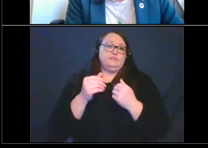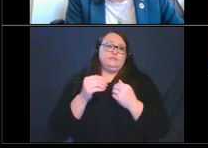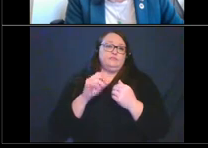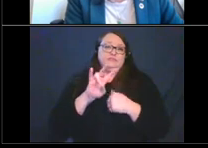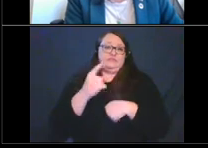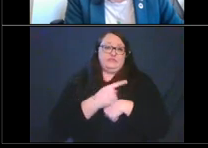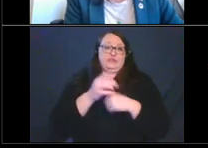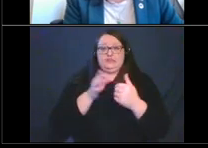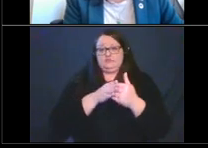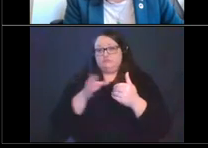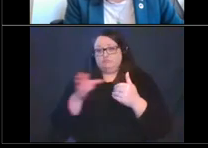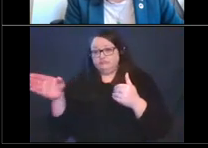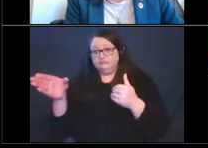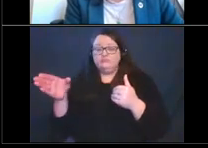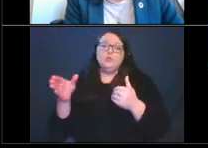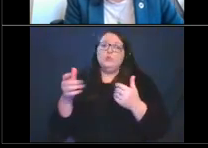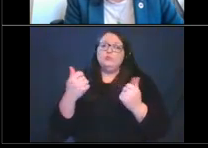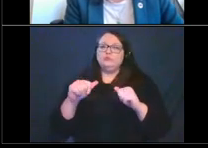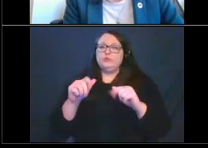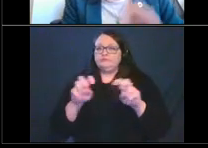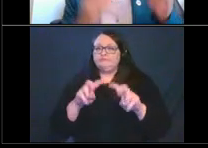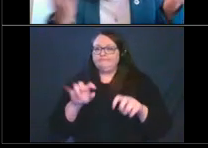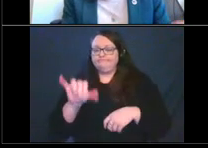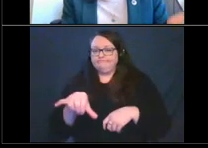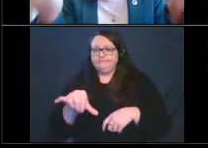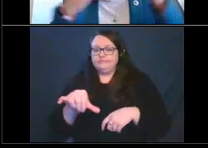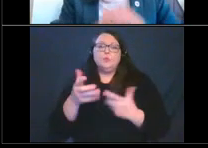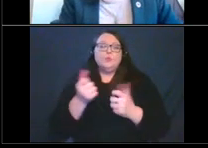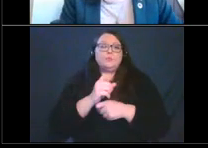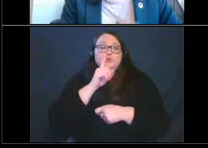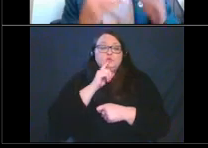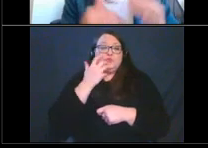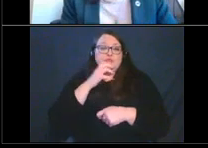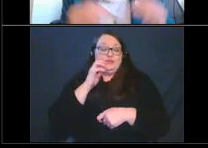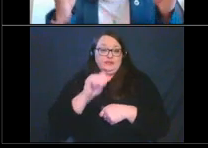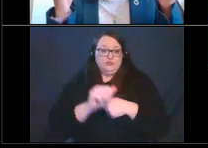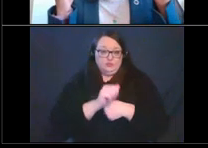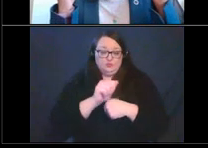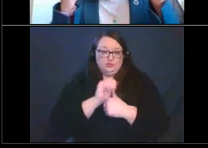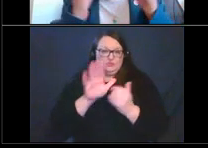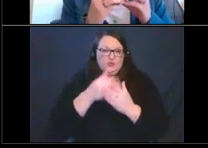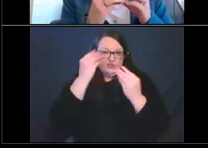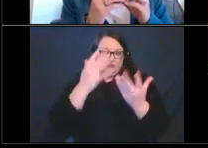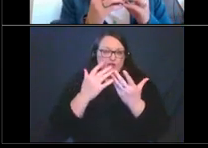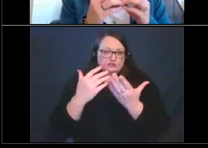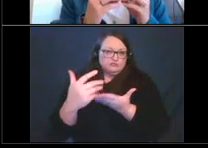I think we want to make sure that HeatRisk, we first gather all the information and input and get